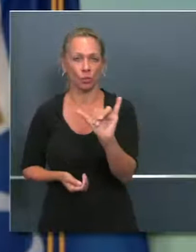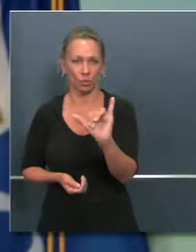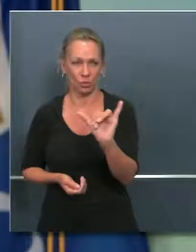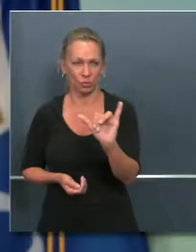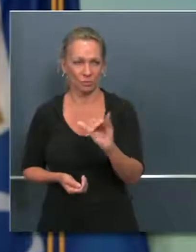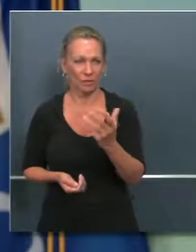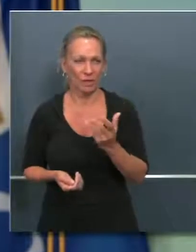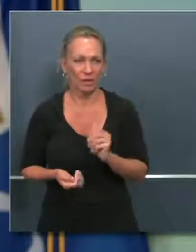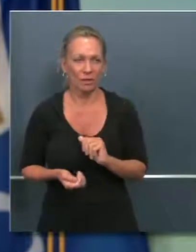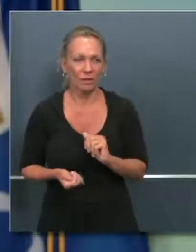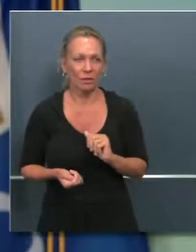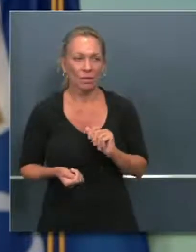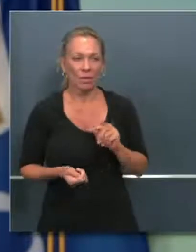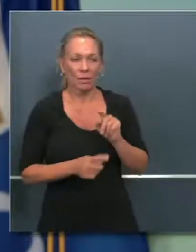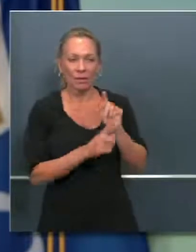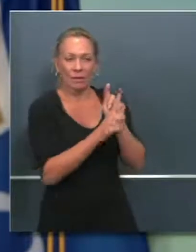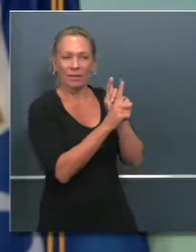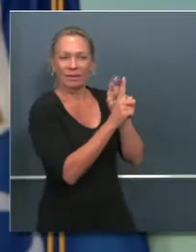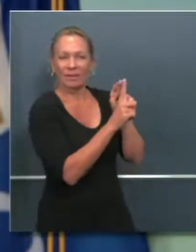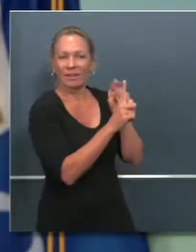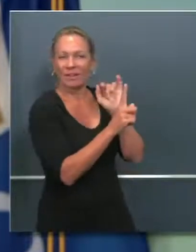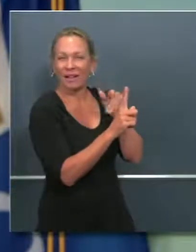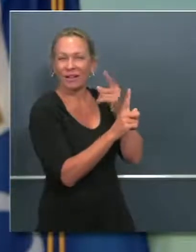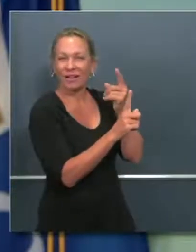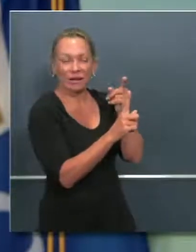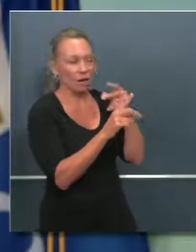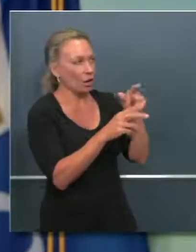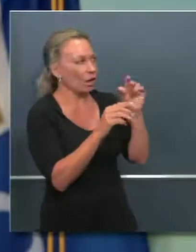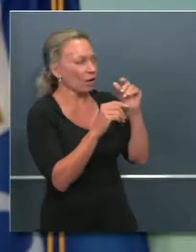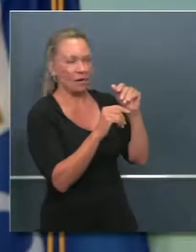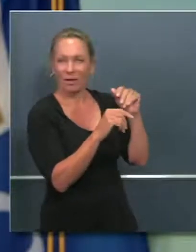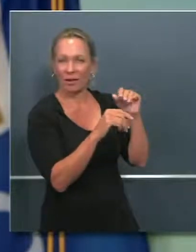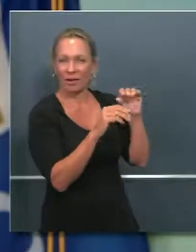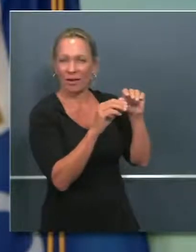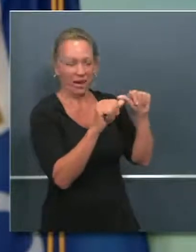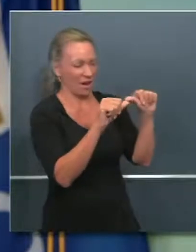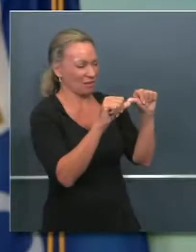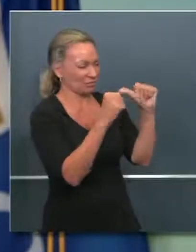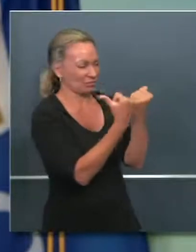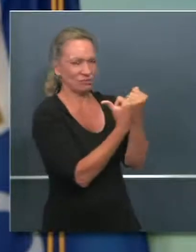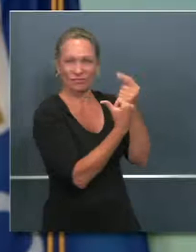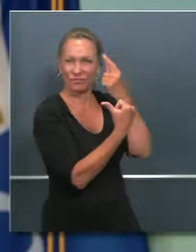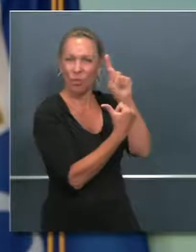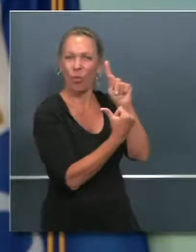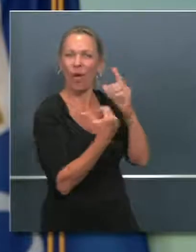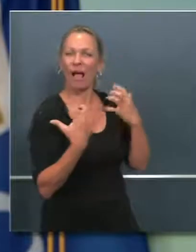because what we don't want to see happen is a few bad apples that are flaunting and exploiting the